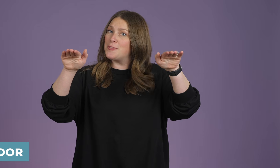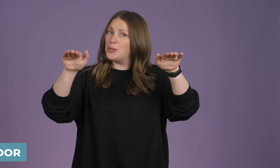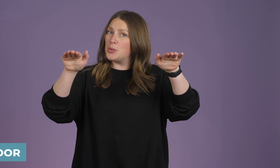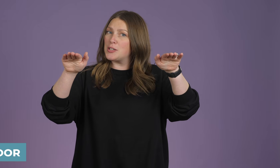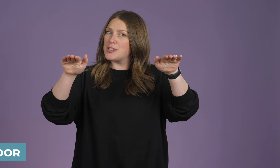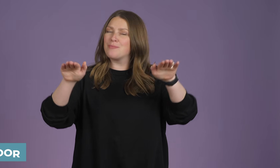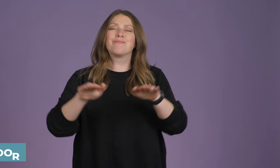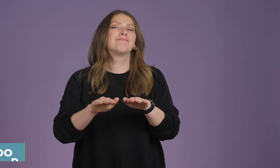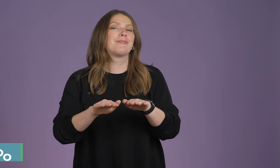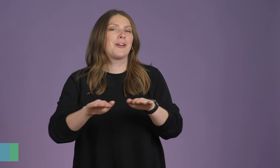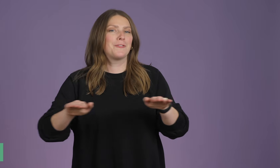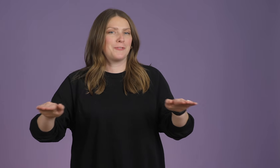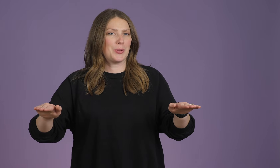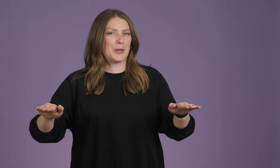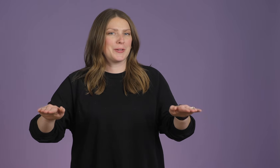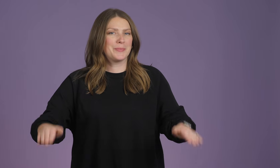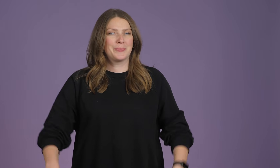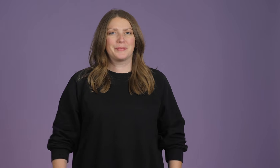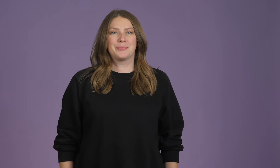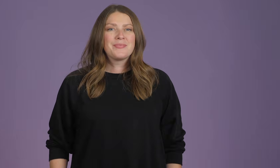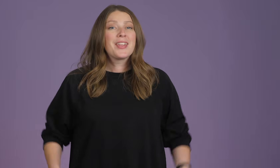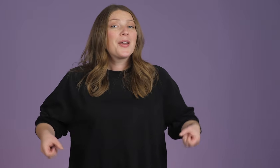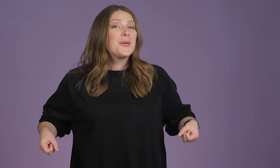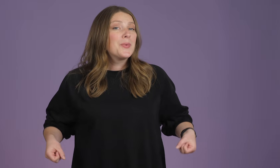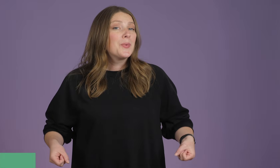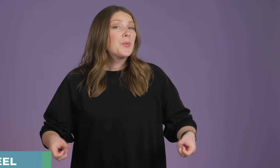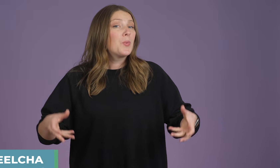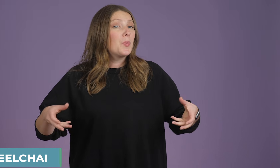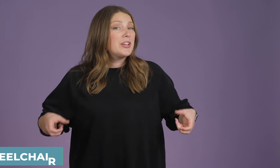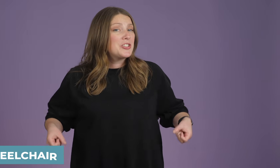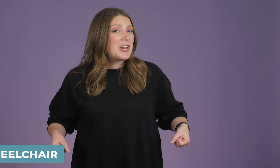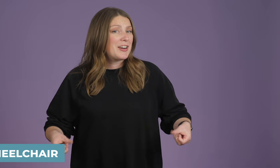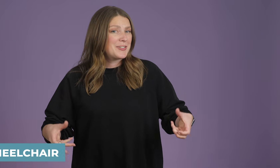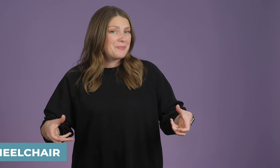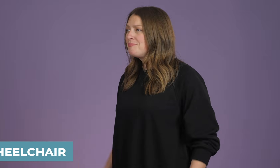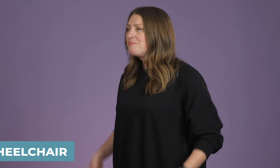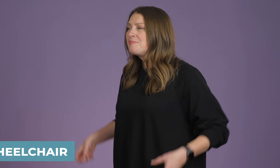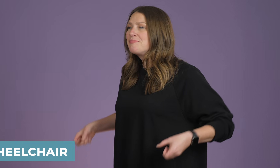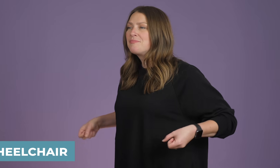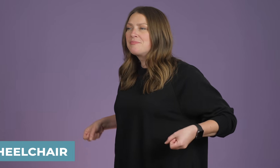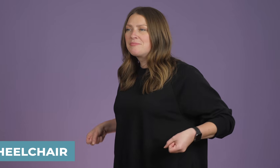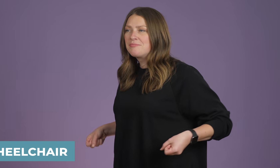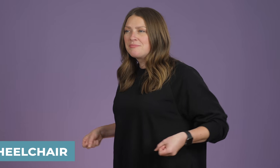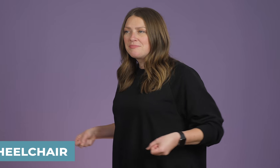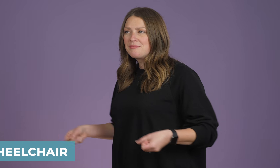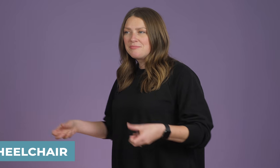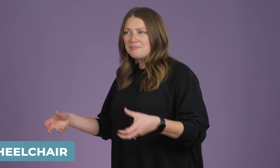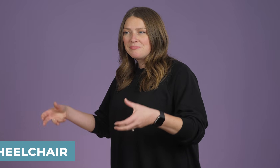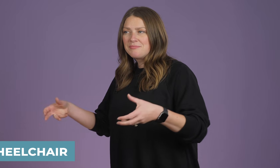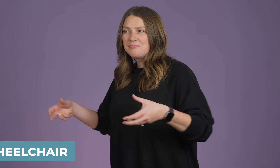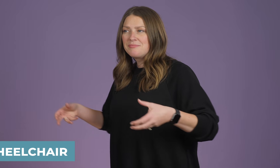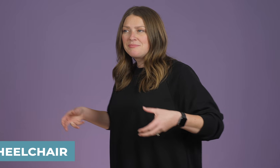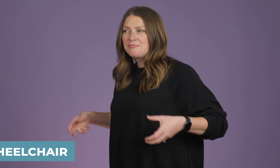floors, floor. Wheelchair. Wheelchair?